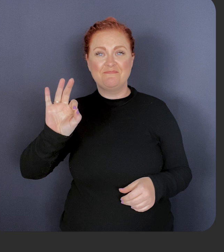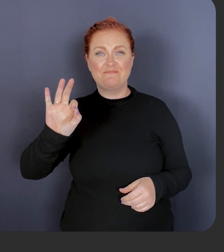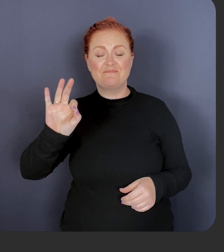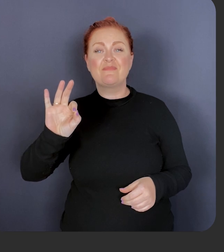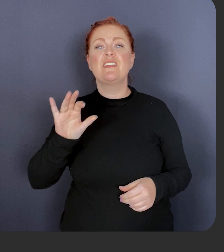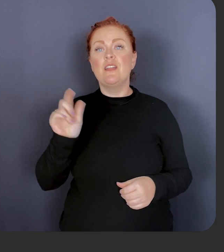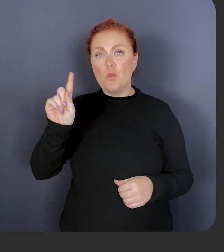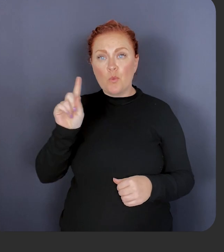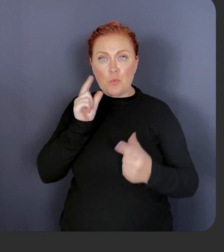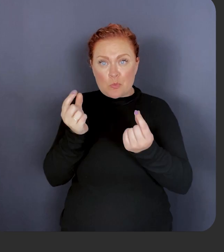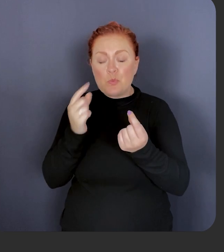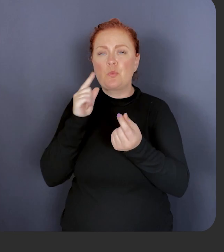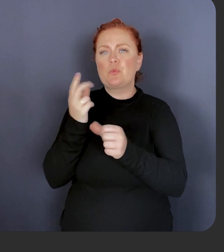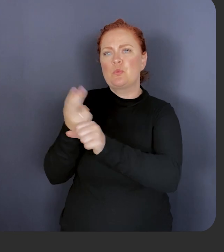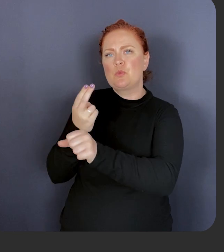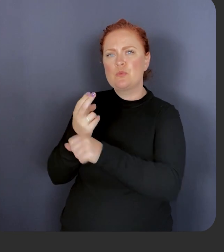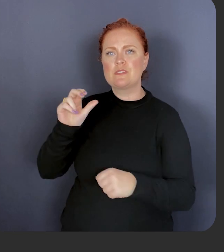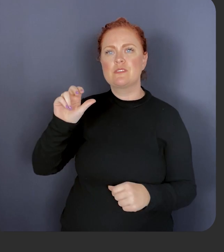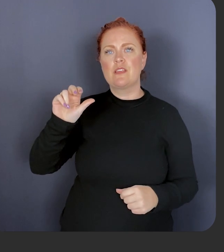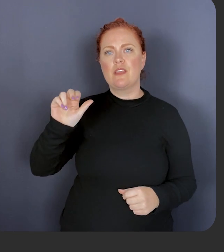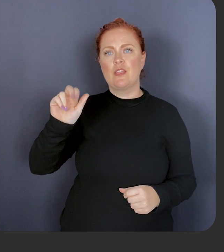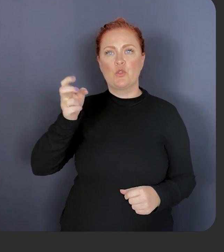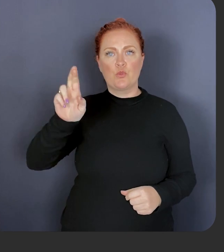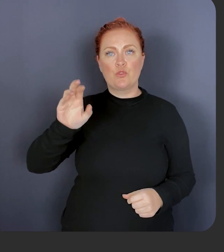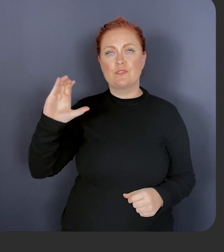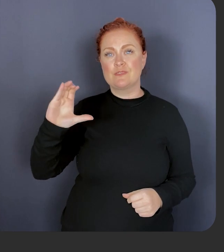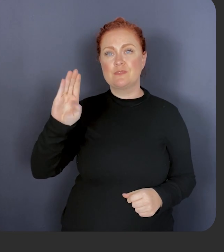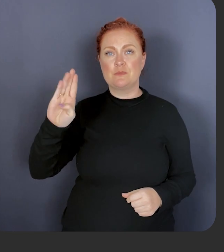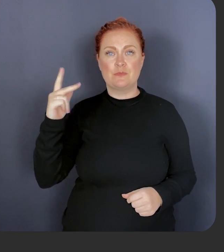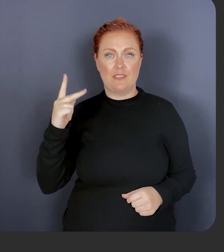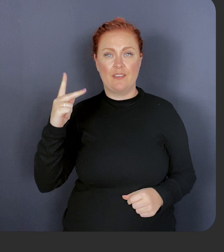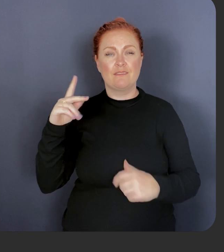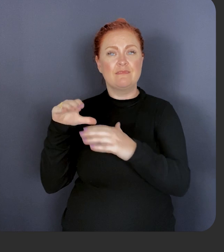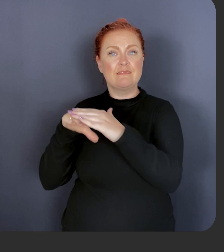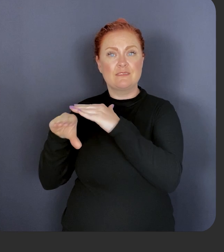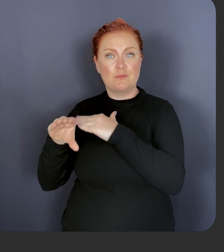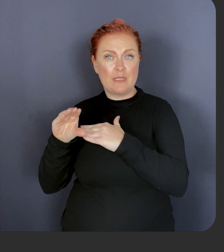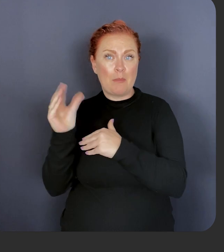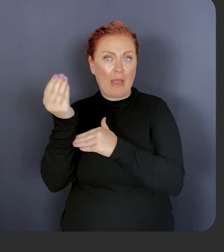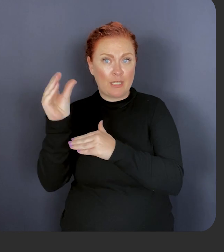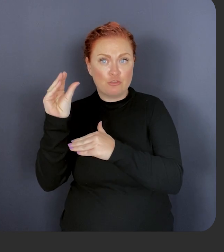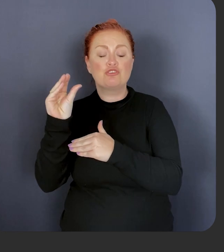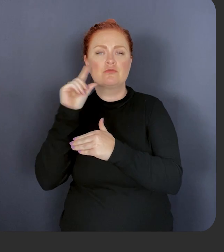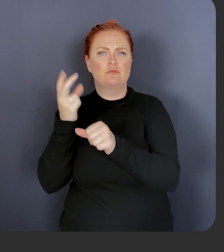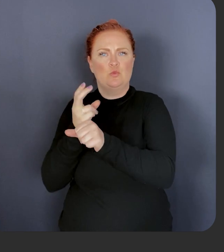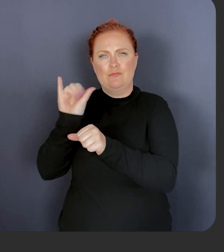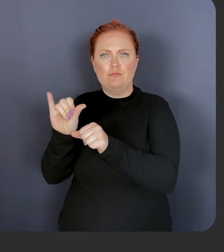is where we add the power of the Angular CDK accessibility package to fix common additional accessibility